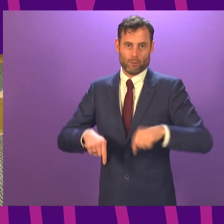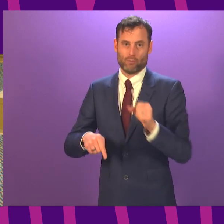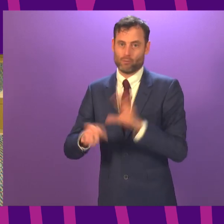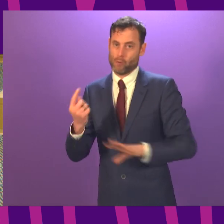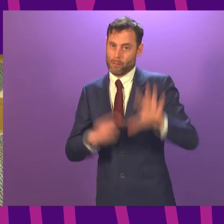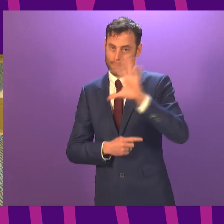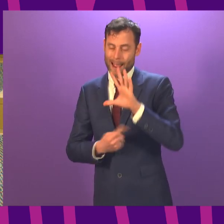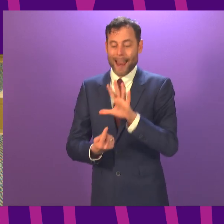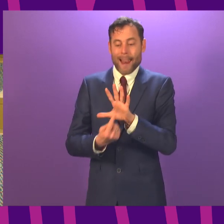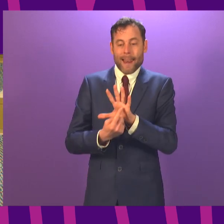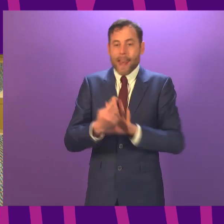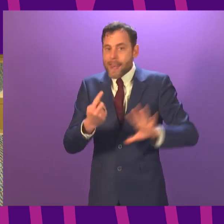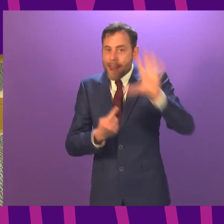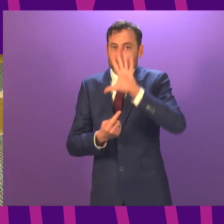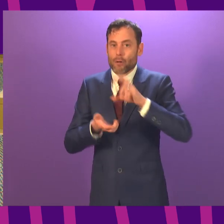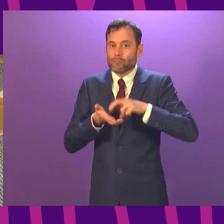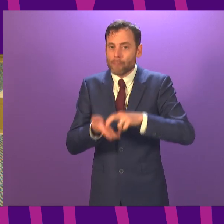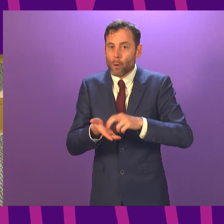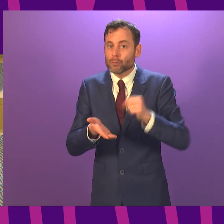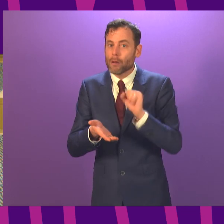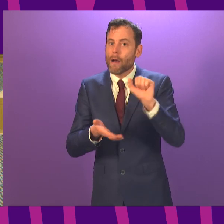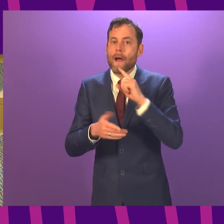National Records of Scotland has also just published its weekly update, which includes